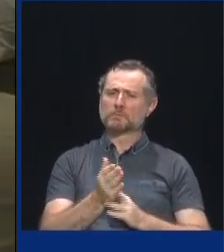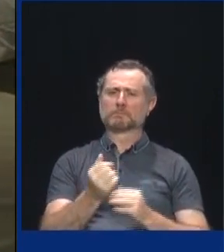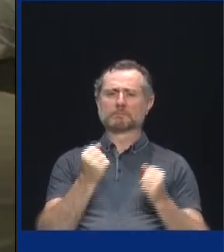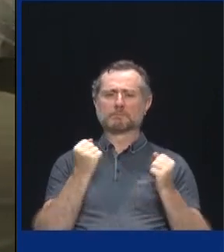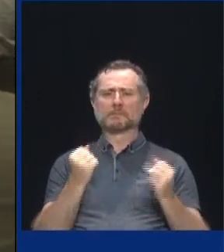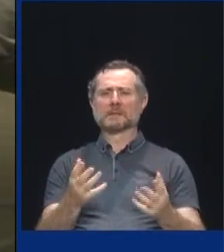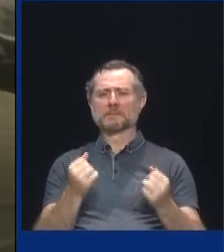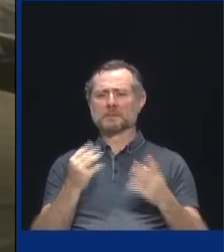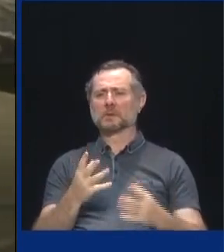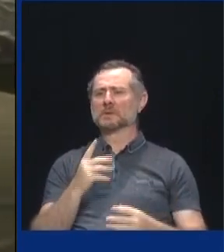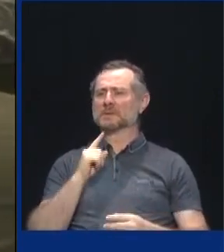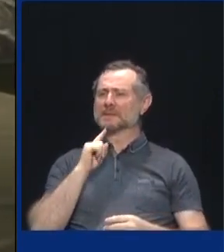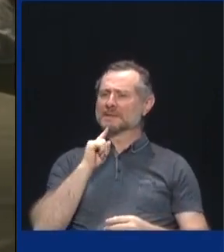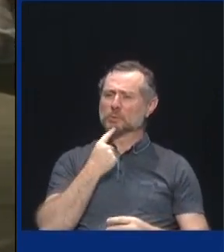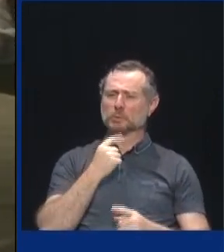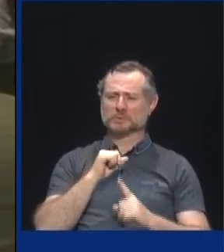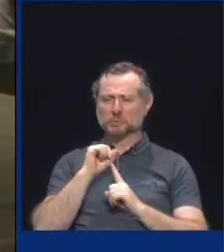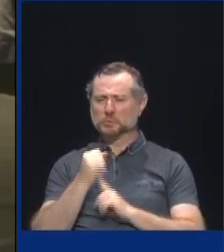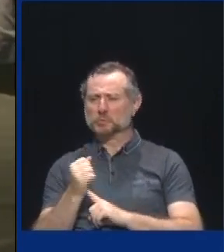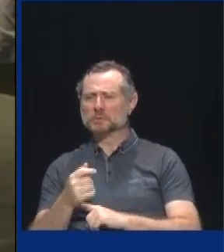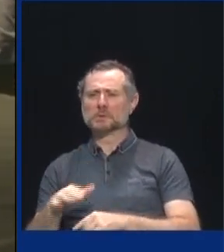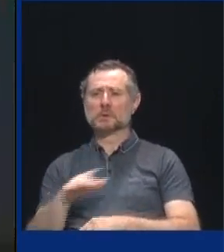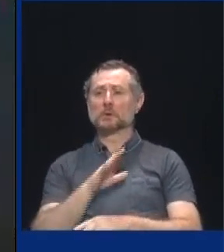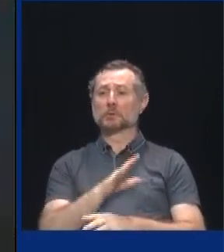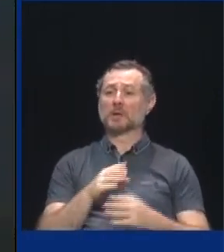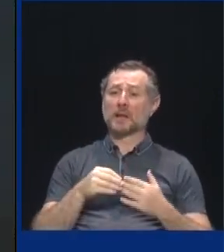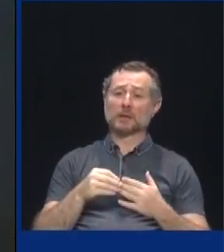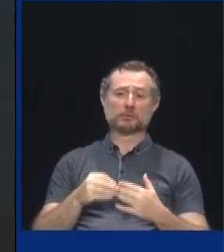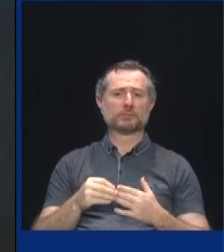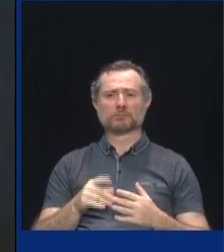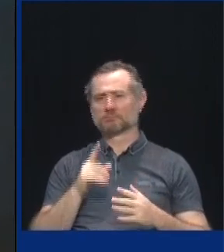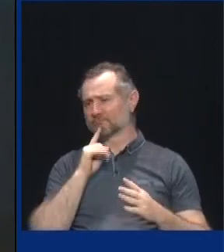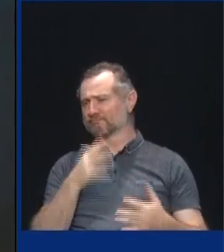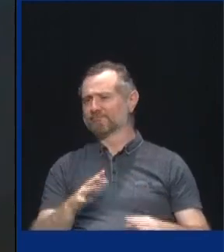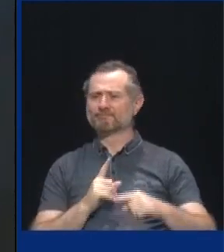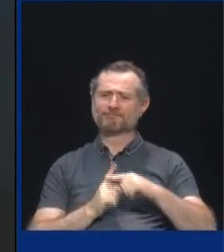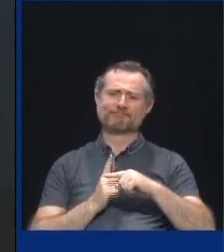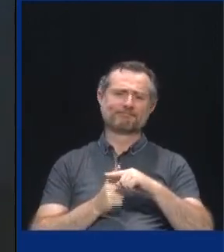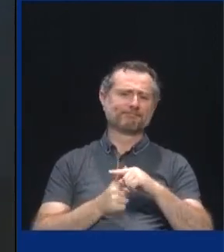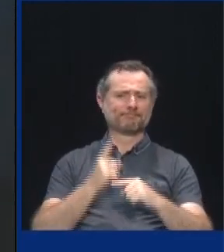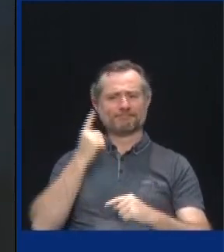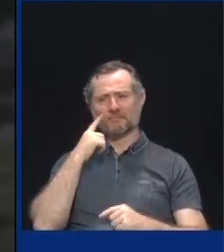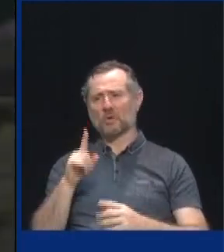MUCH. AND SHE'S BEEN THROUGH MANY